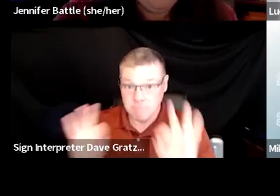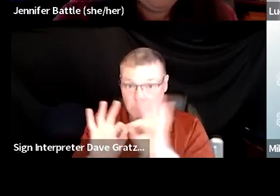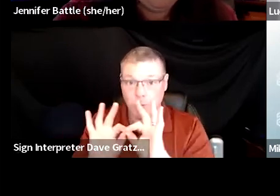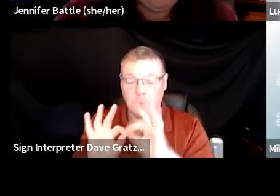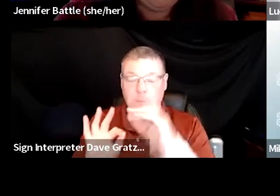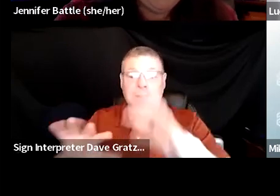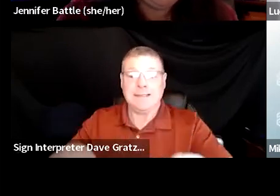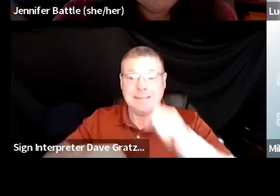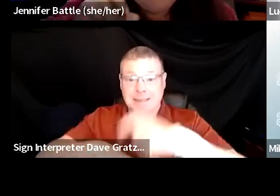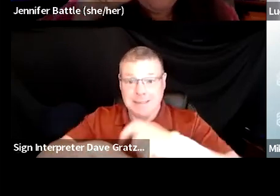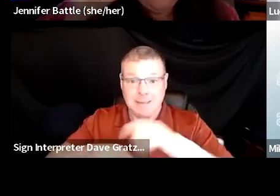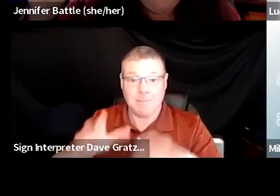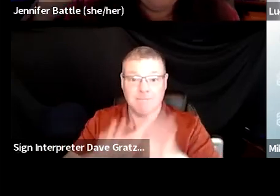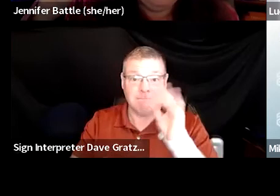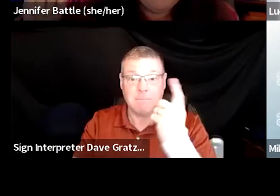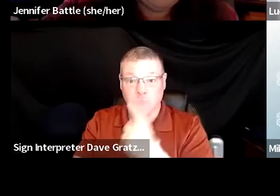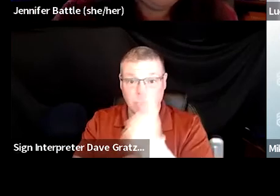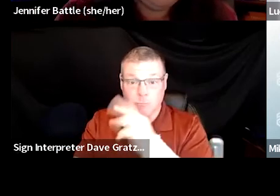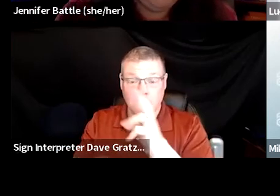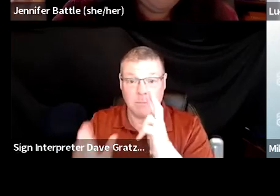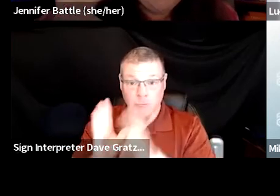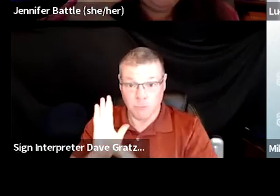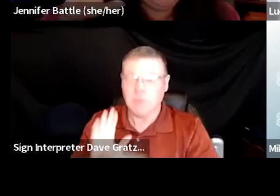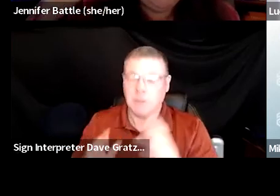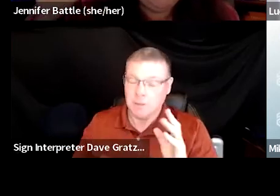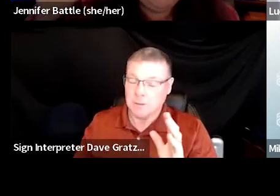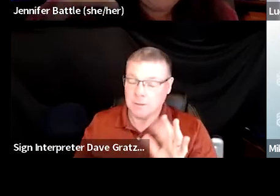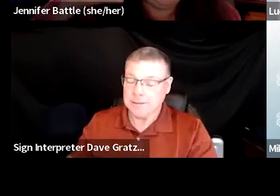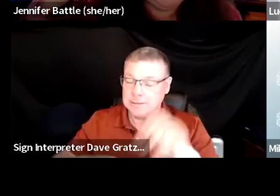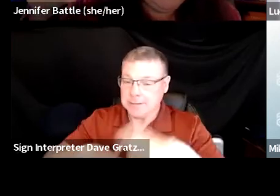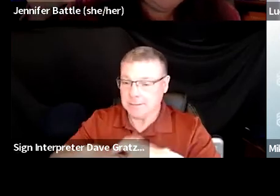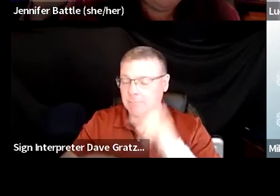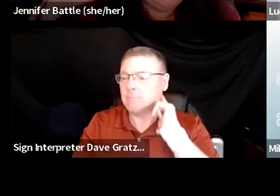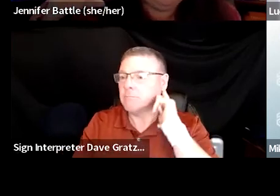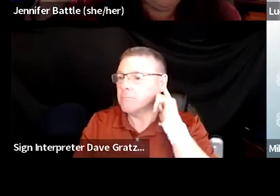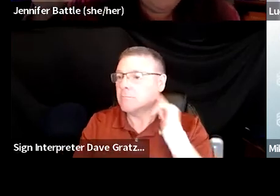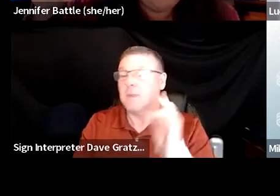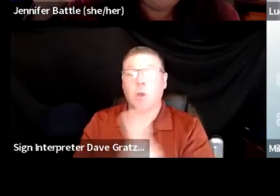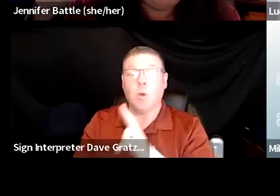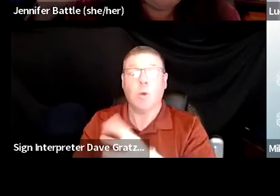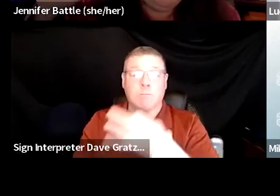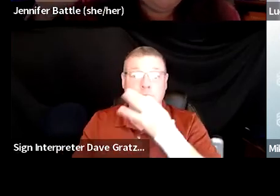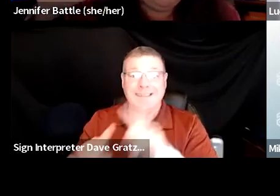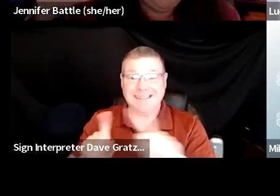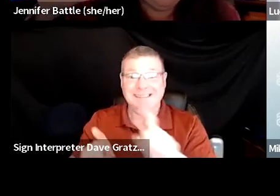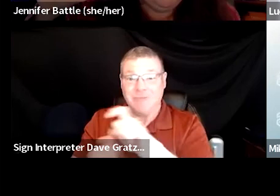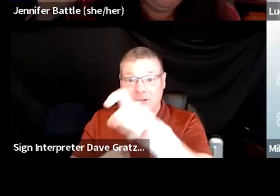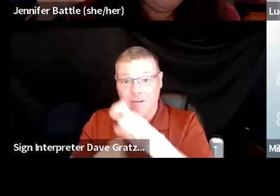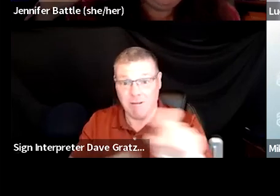to find the correct resources can take a while. And so being able to use the expertise of the different lines has been very powerful,